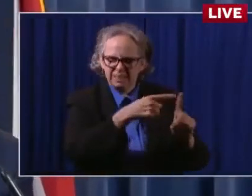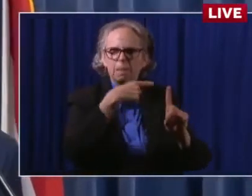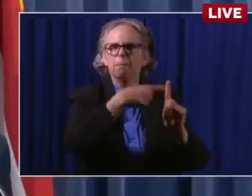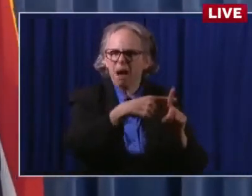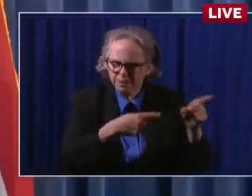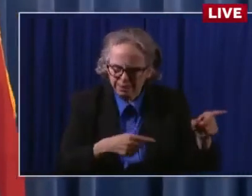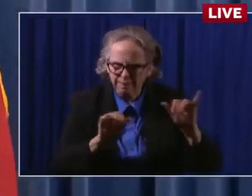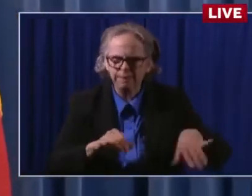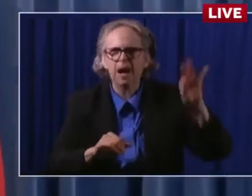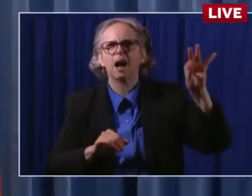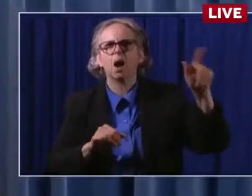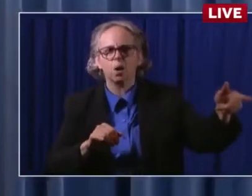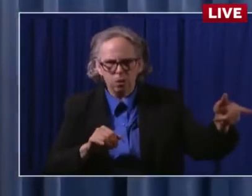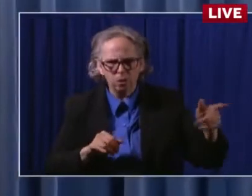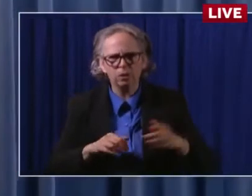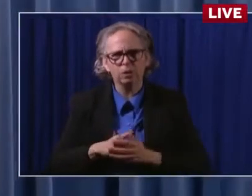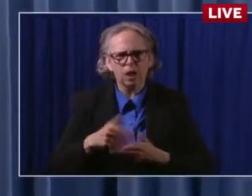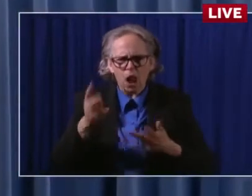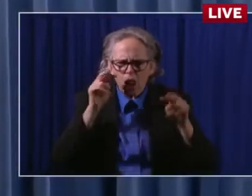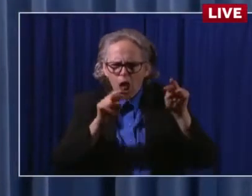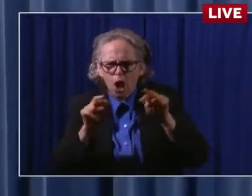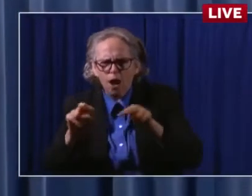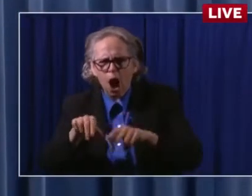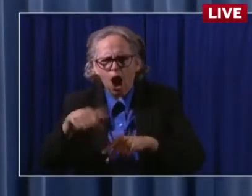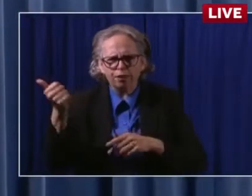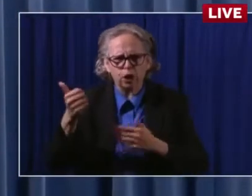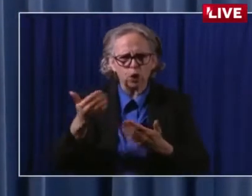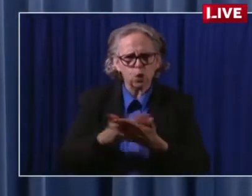THEIR DOCTOR’S OFFICE WITH SUSPECTED OR CONFIRMED CASES.